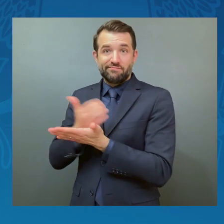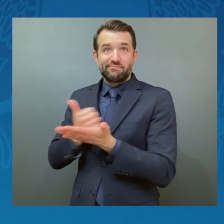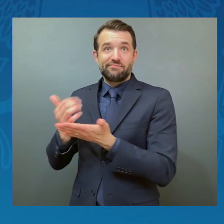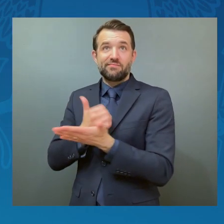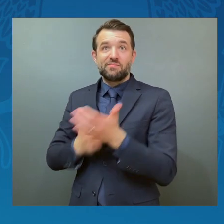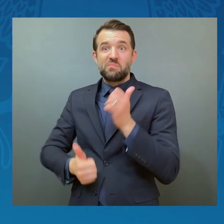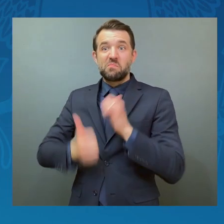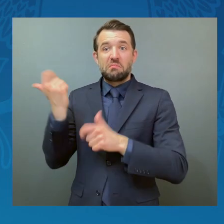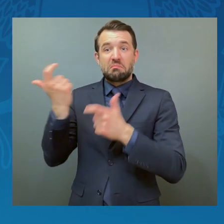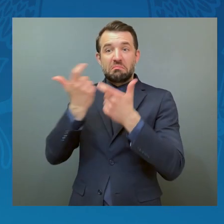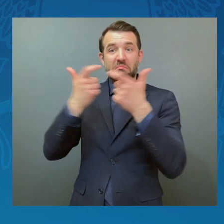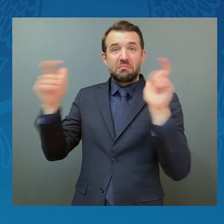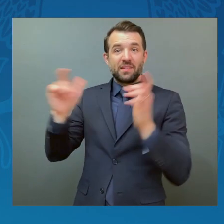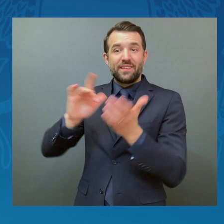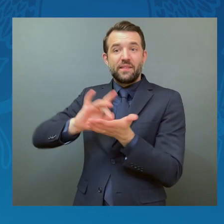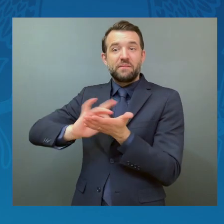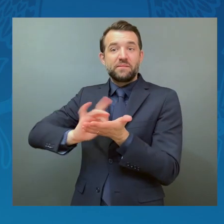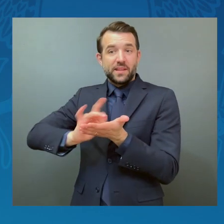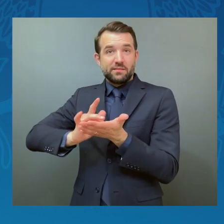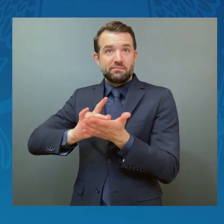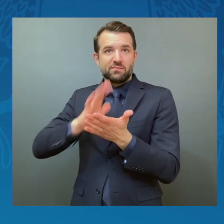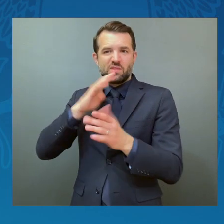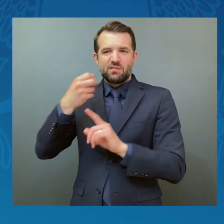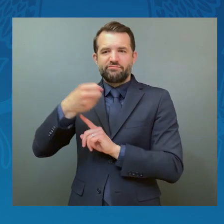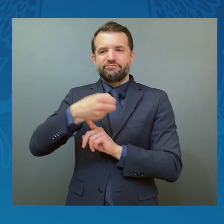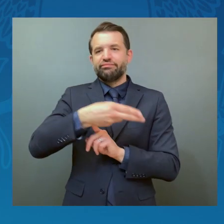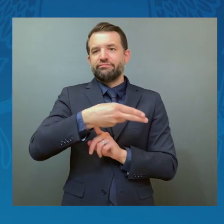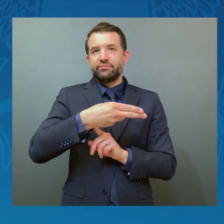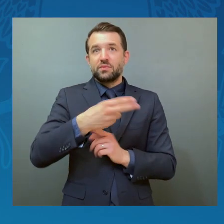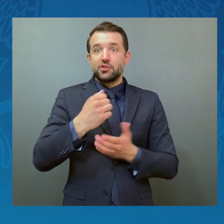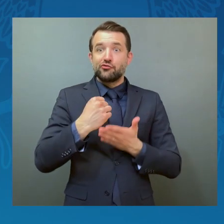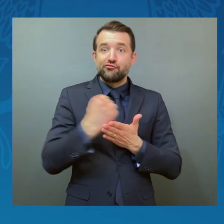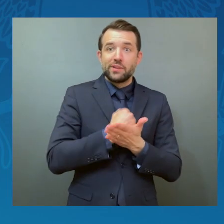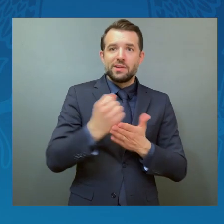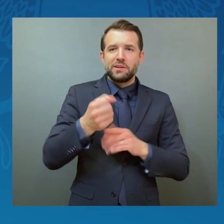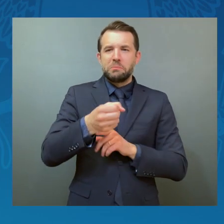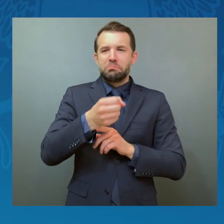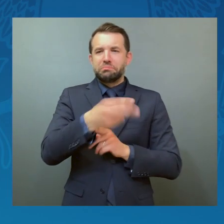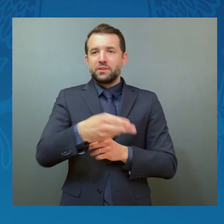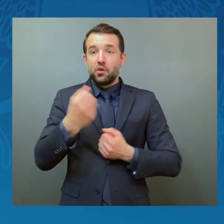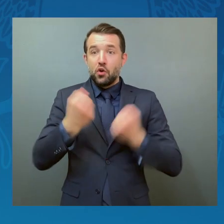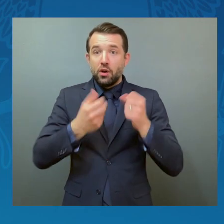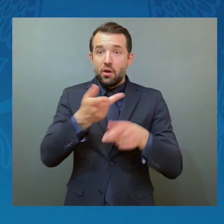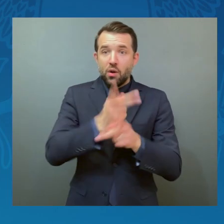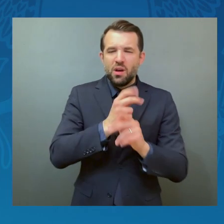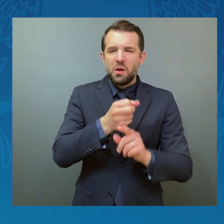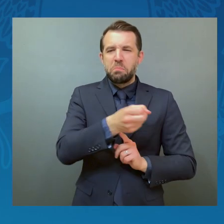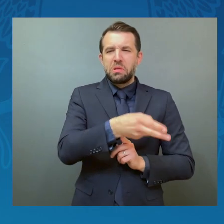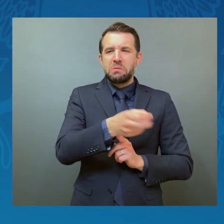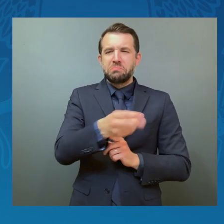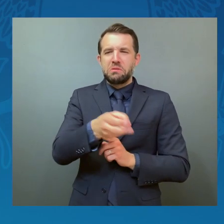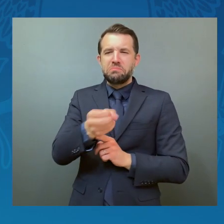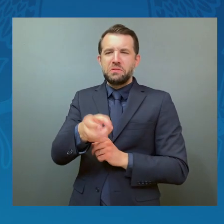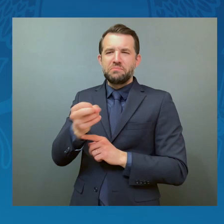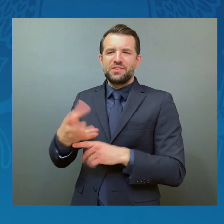utilities, auto loans, and other sources combined. This debt is an anchor that weighs down our families,